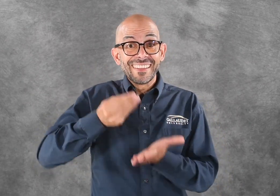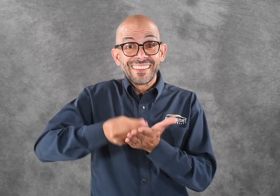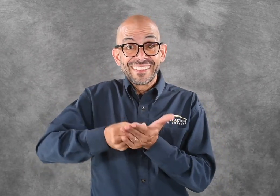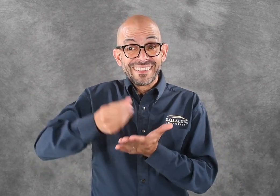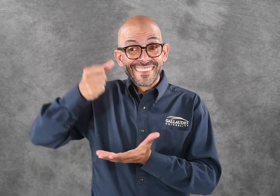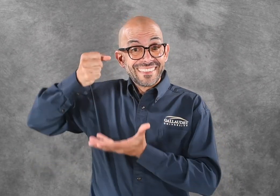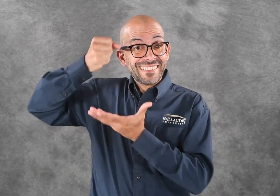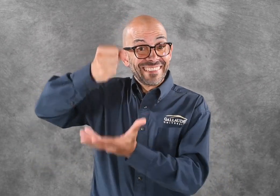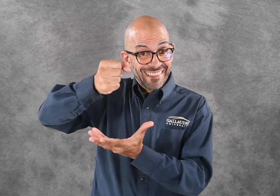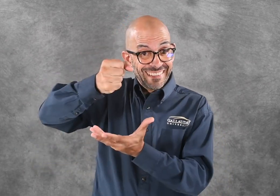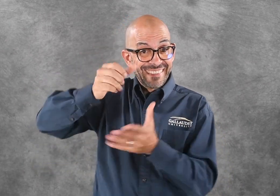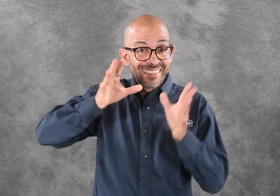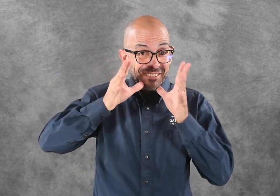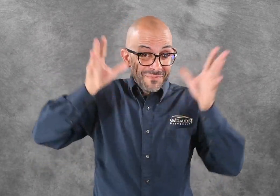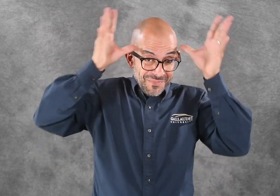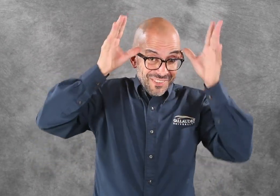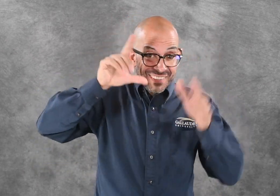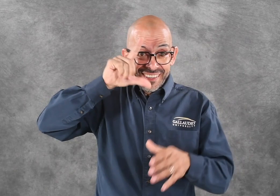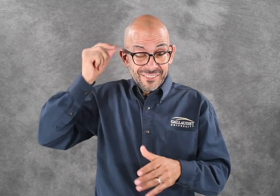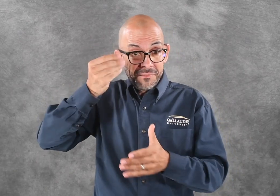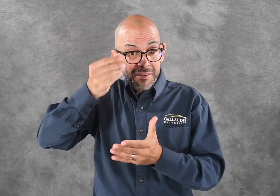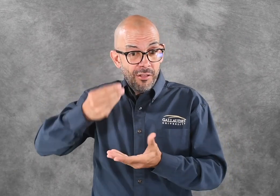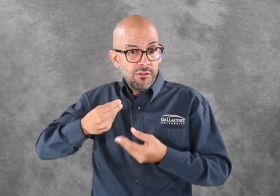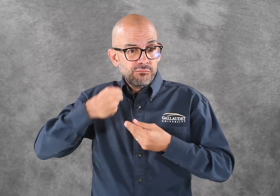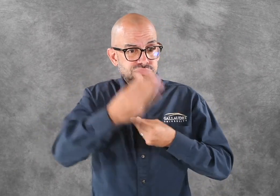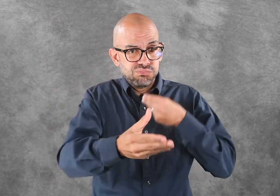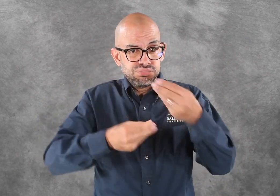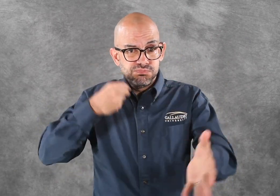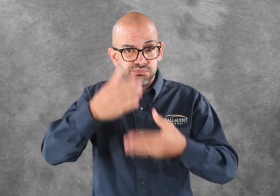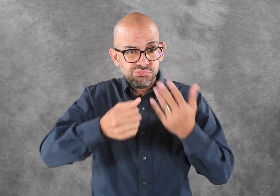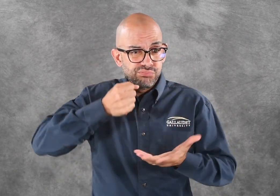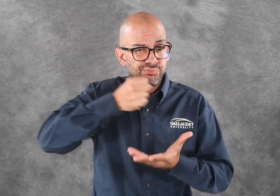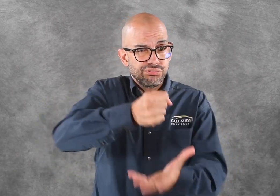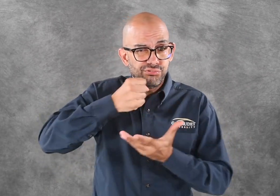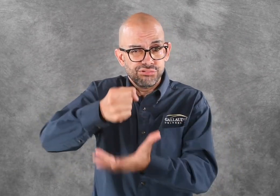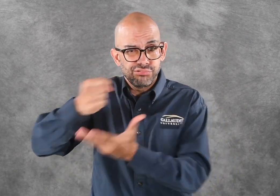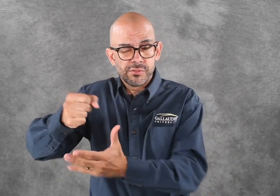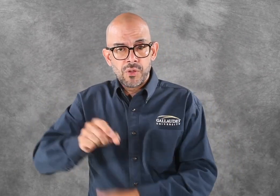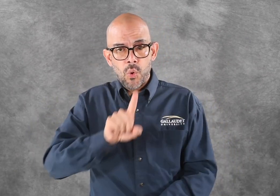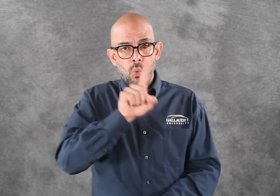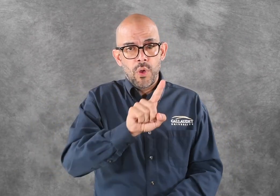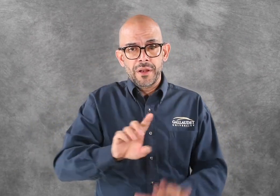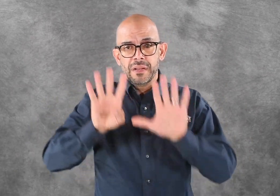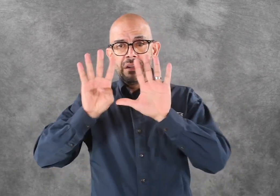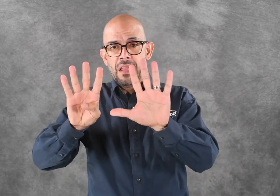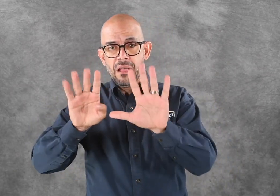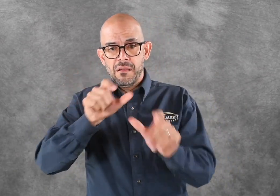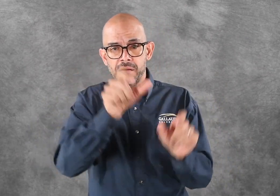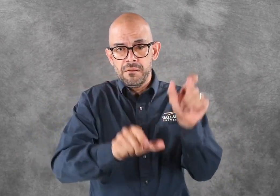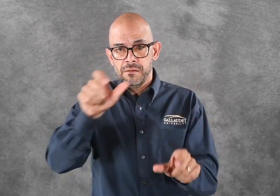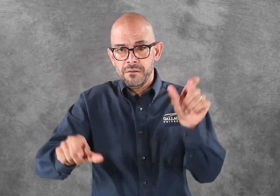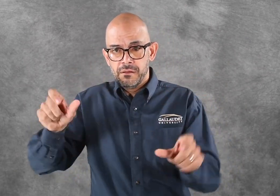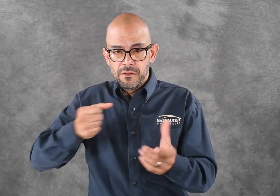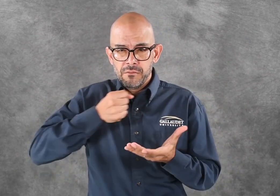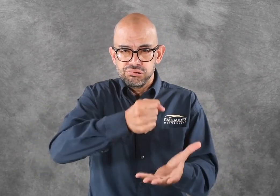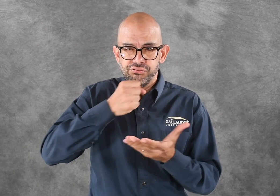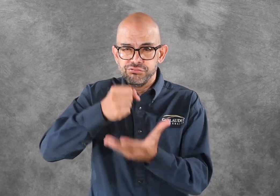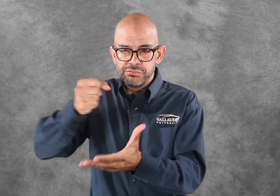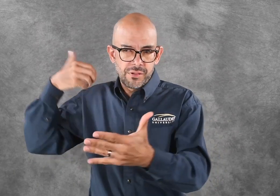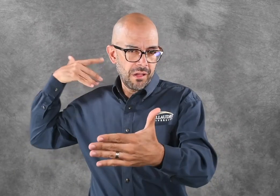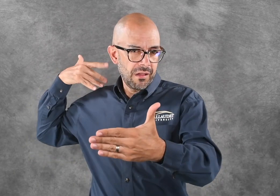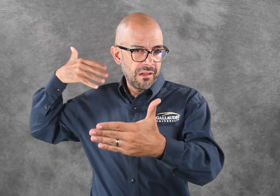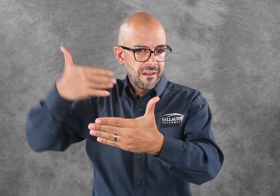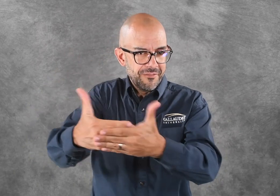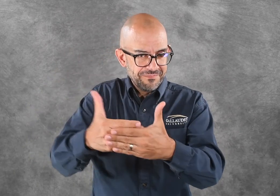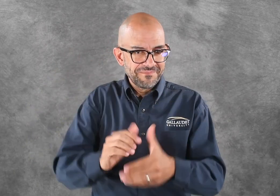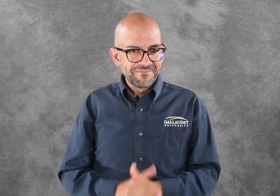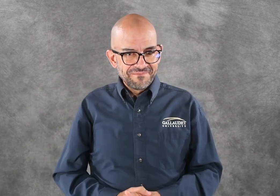In total World Deaf Leadership awardees are 19.